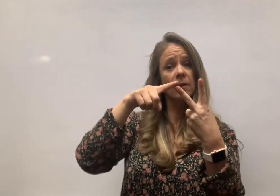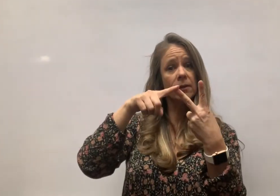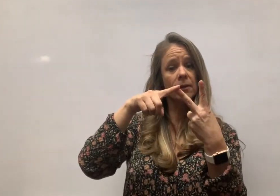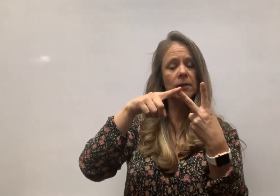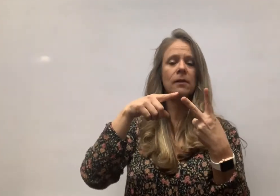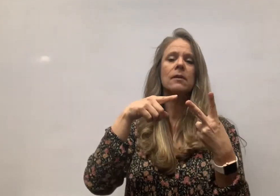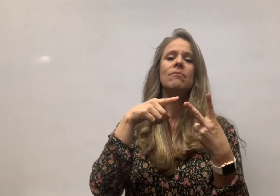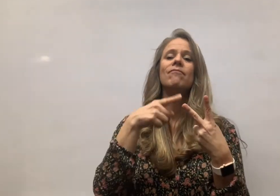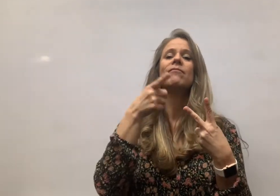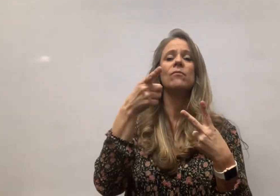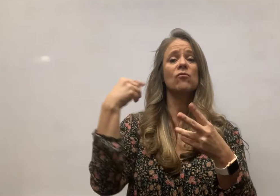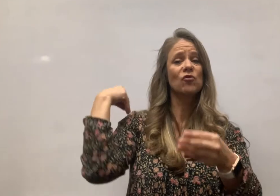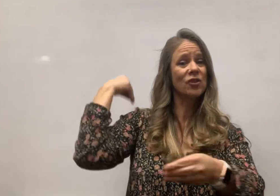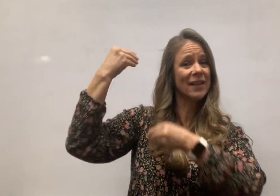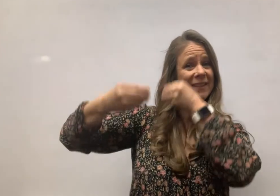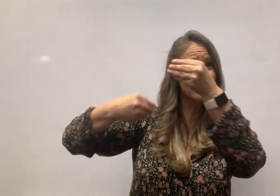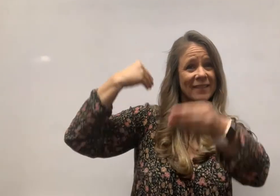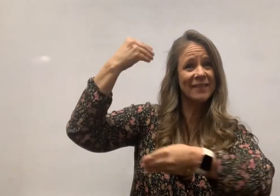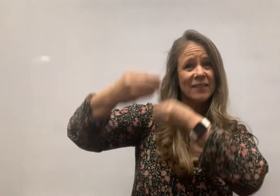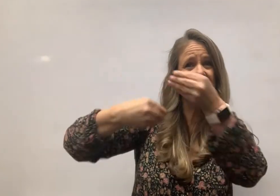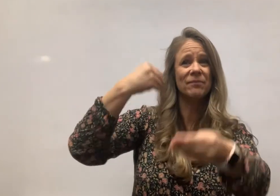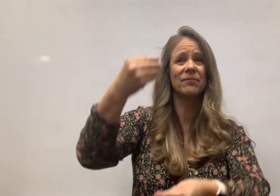and/or genetics in